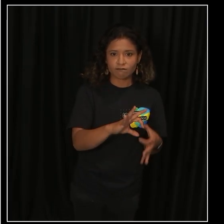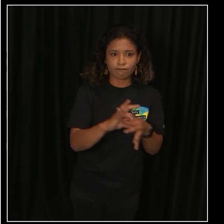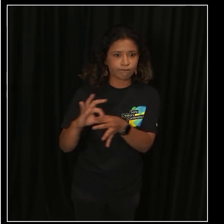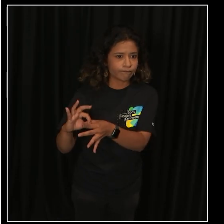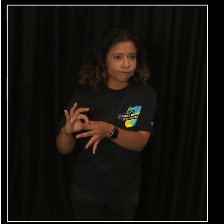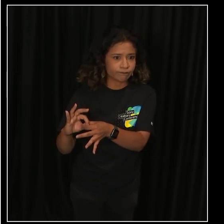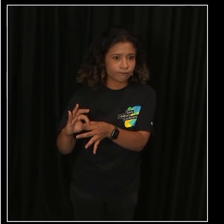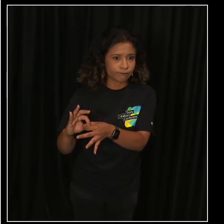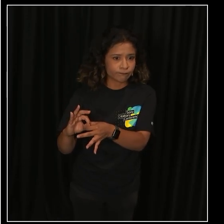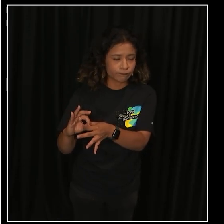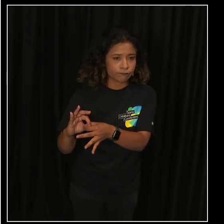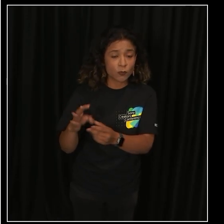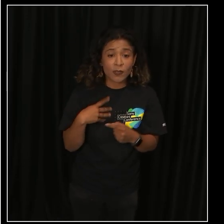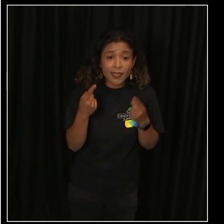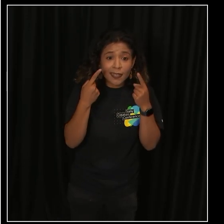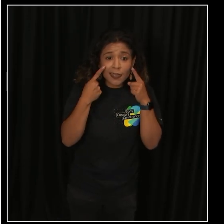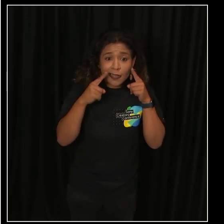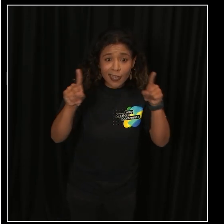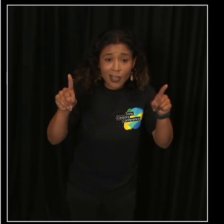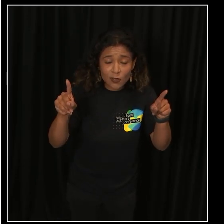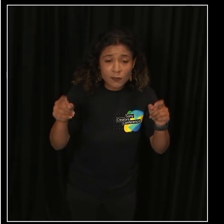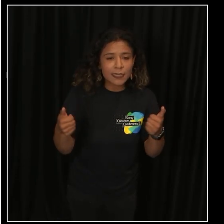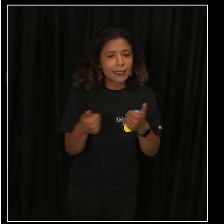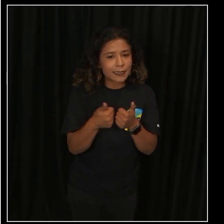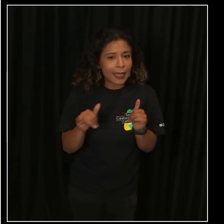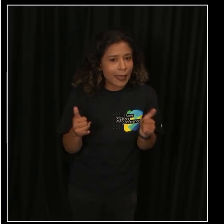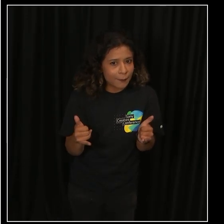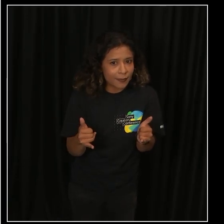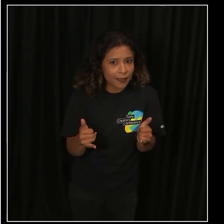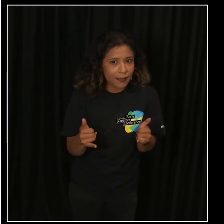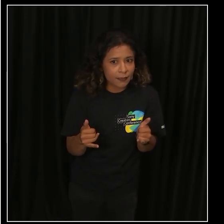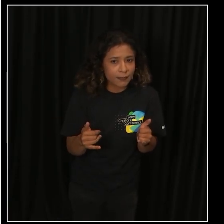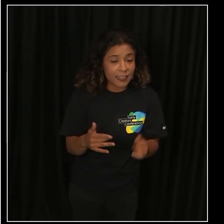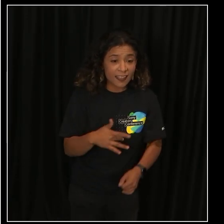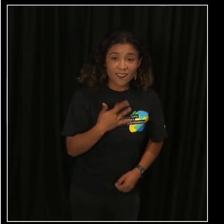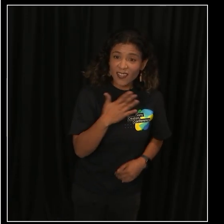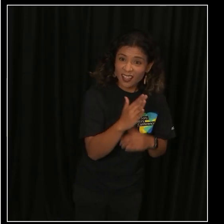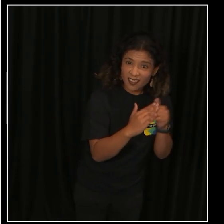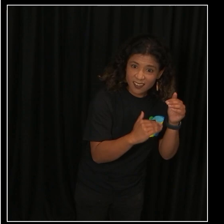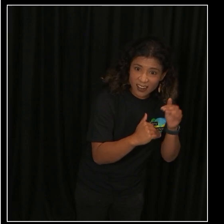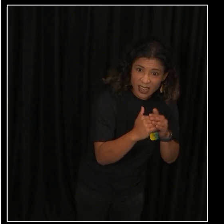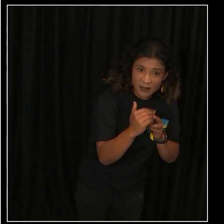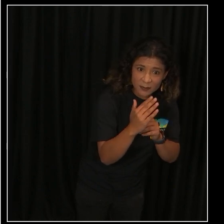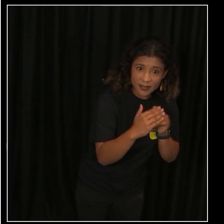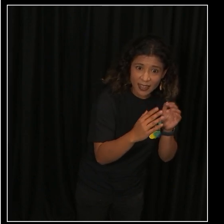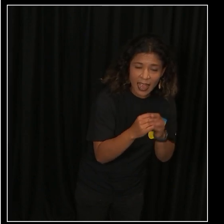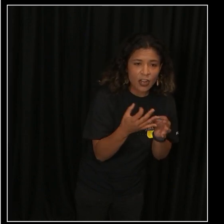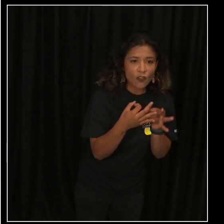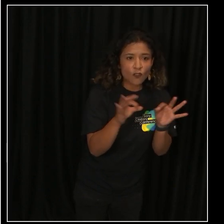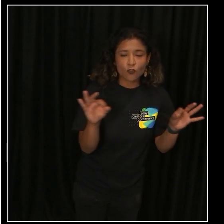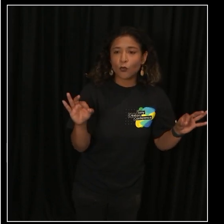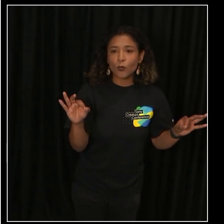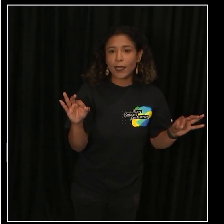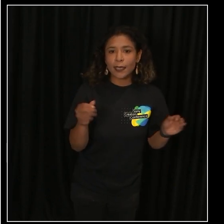Additionally, we accomplished gameplay that is comfortable and free of depth contradiction